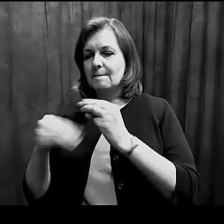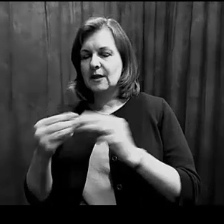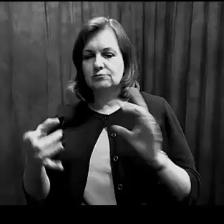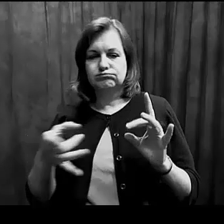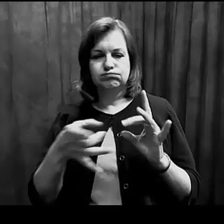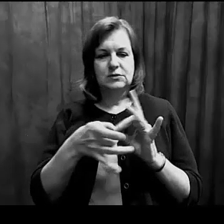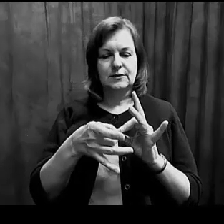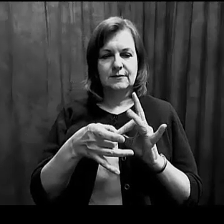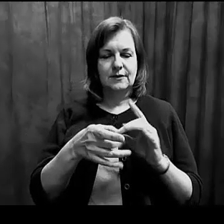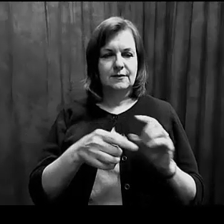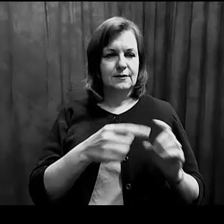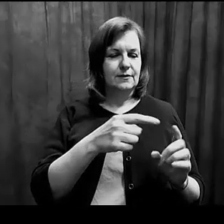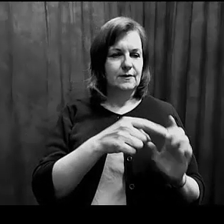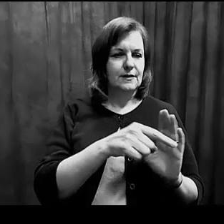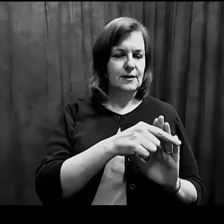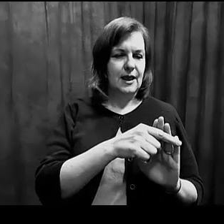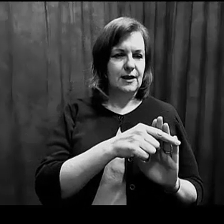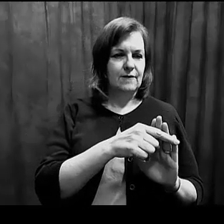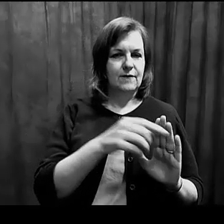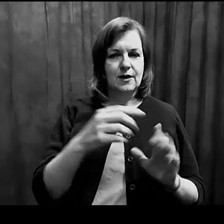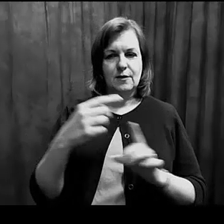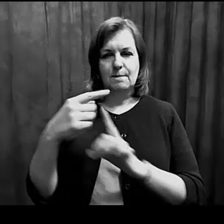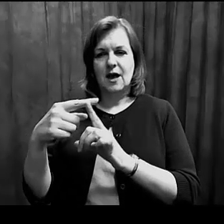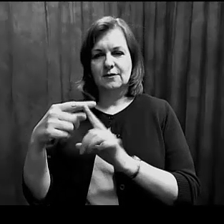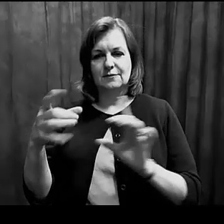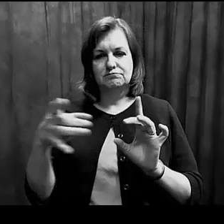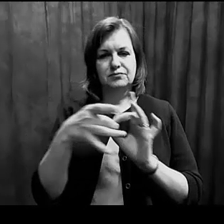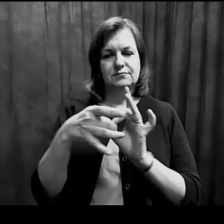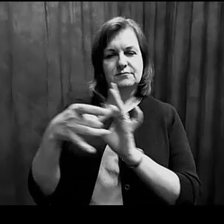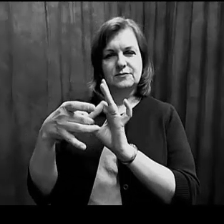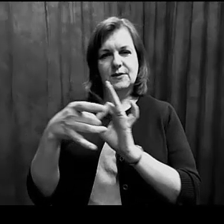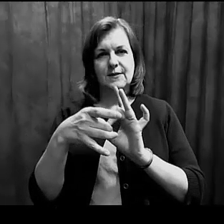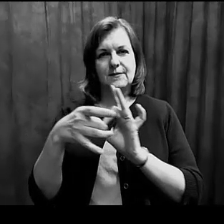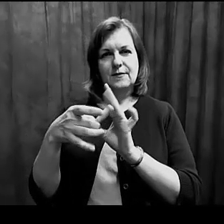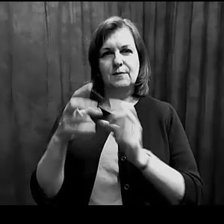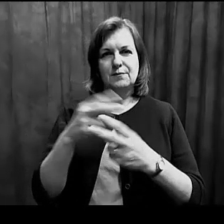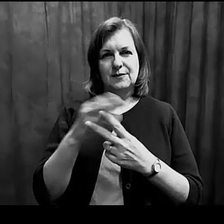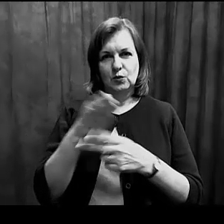holding water molecules together between the positive and negative